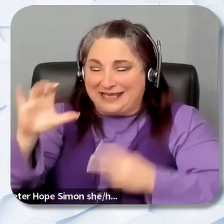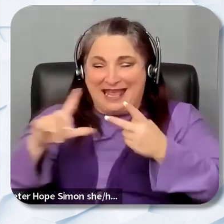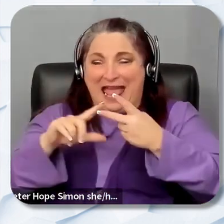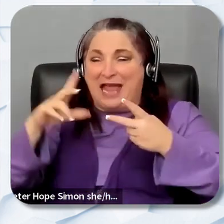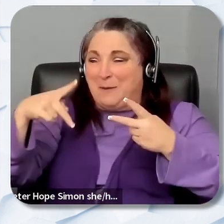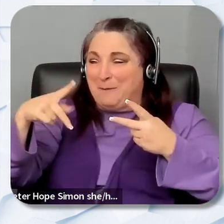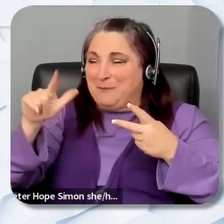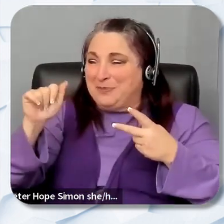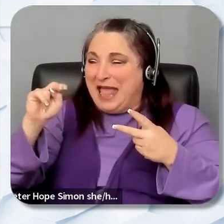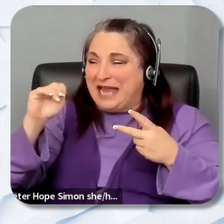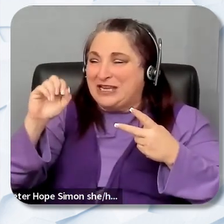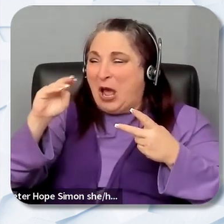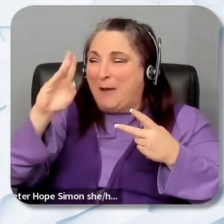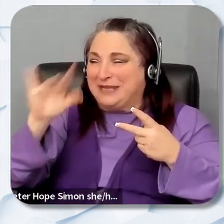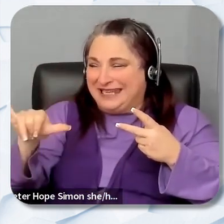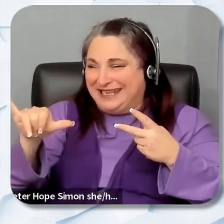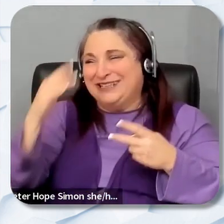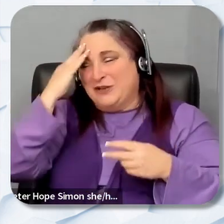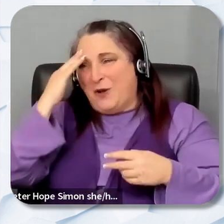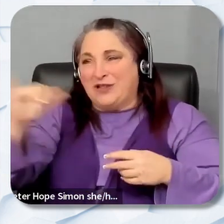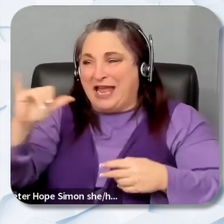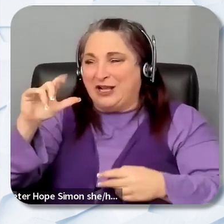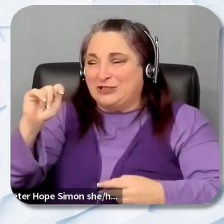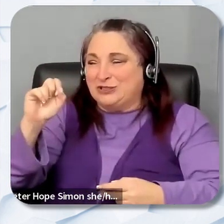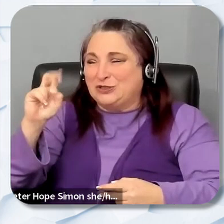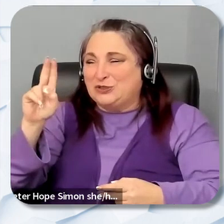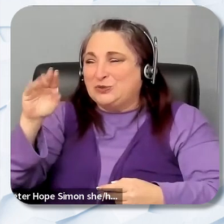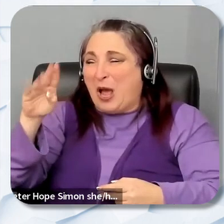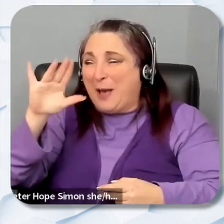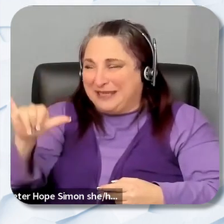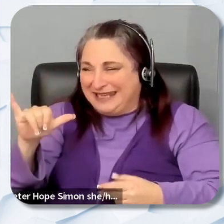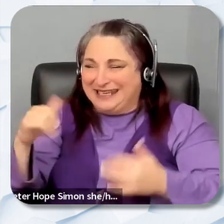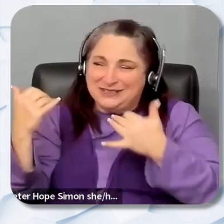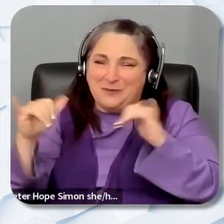as a sort of a play on a tsunami, and so we wanted to end that sort of cycle, and think